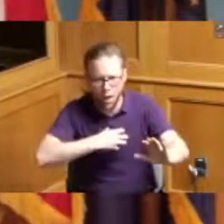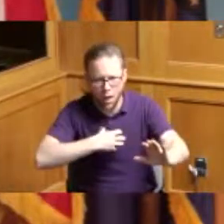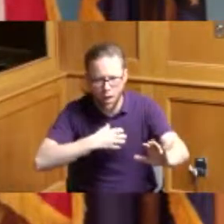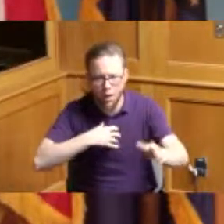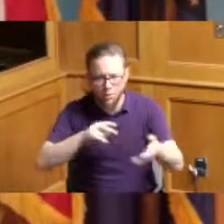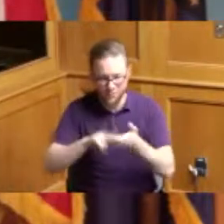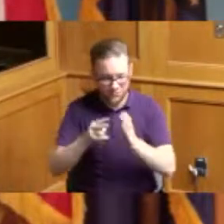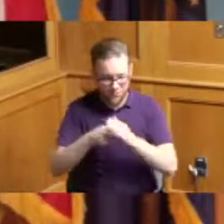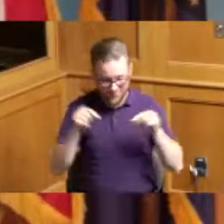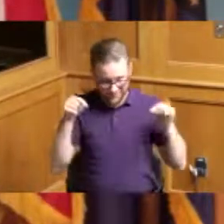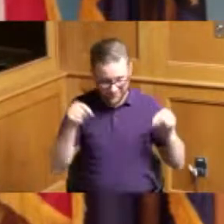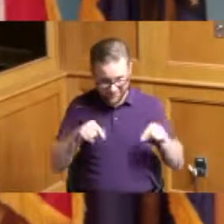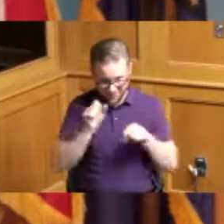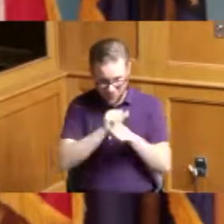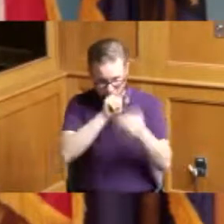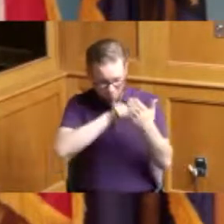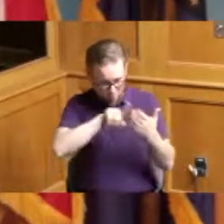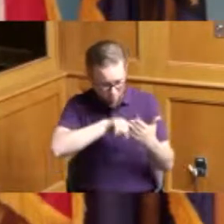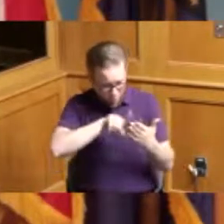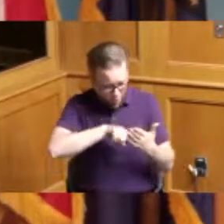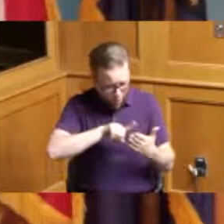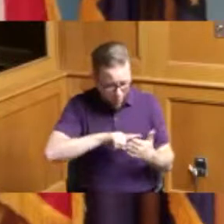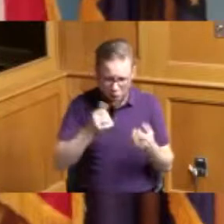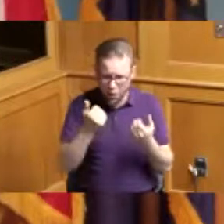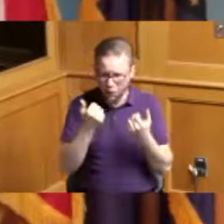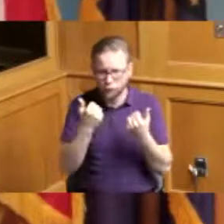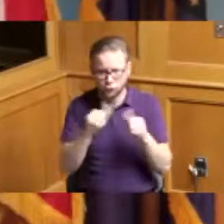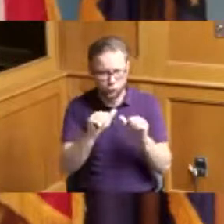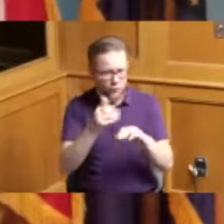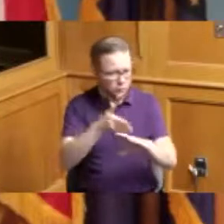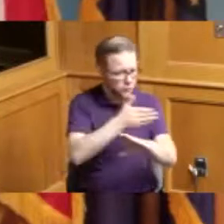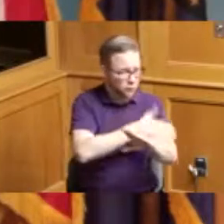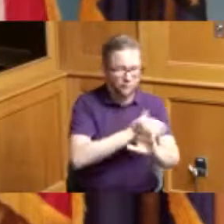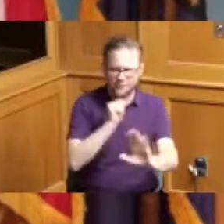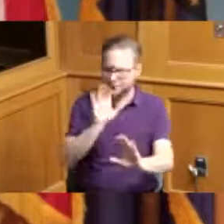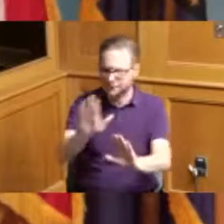and be talking about how we could change things and it's no fault to you I'm just saying let's